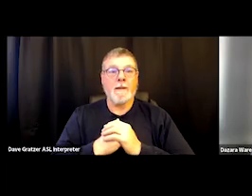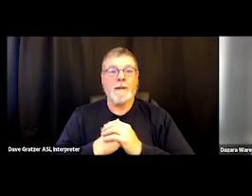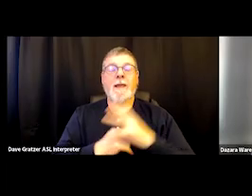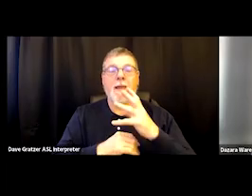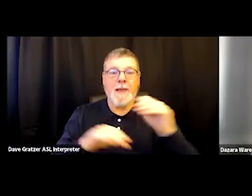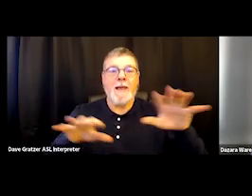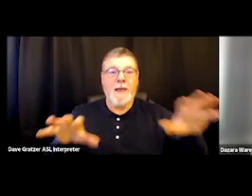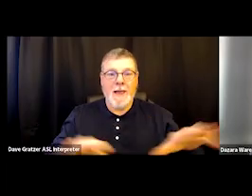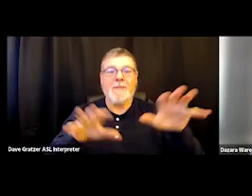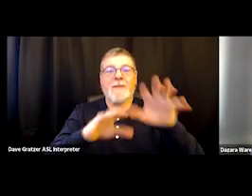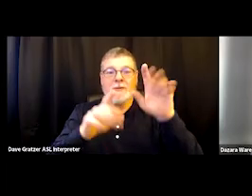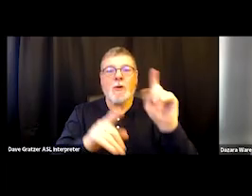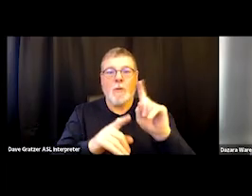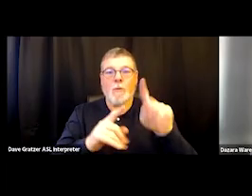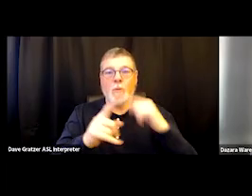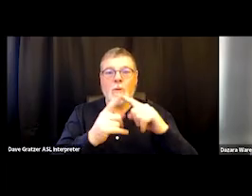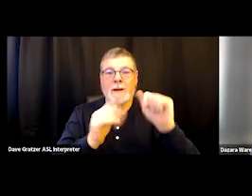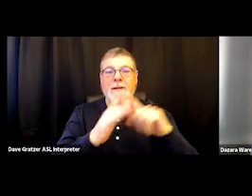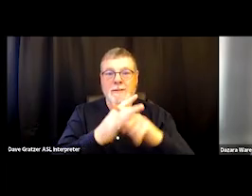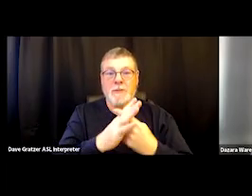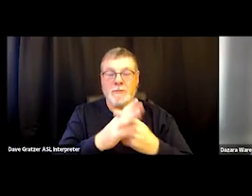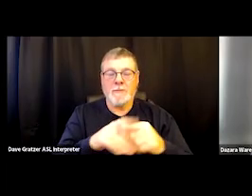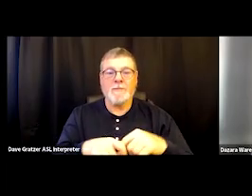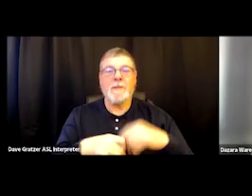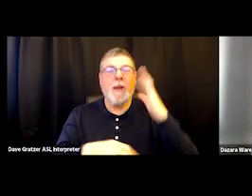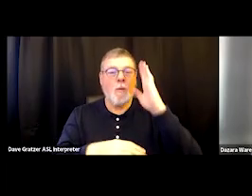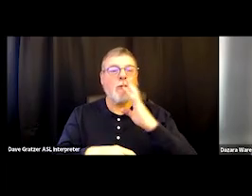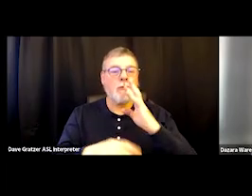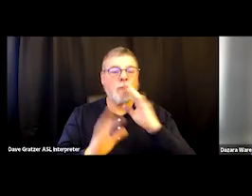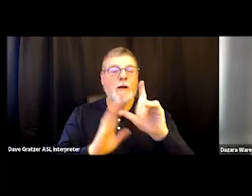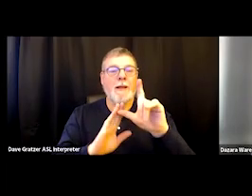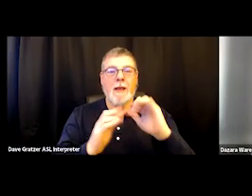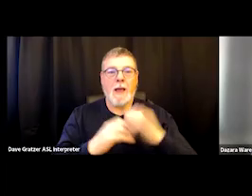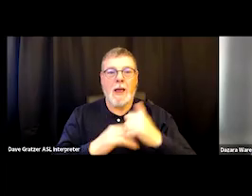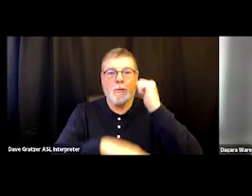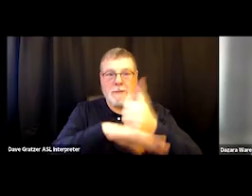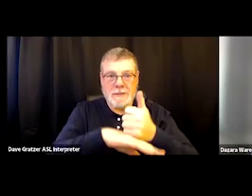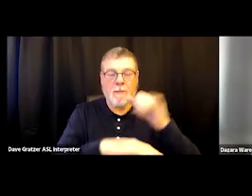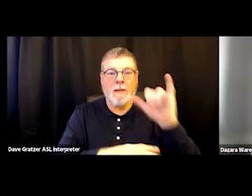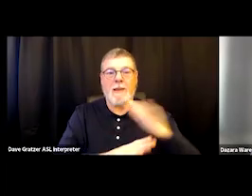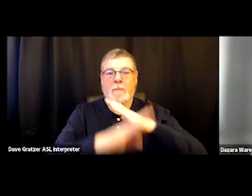the point in which payments can start. And we'll talk a little bit later about how to establish that protective filing date.